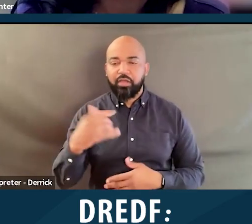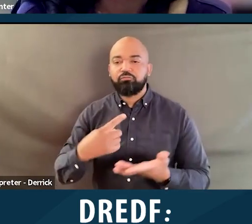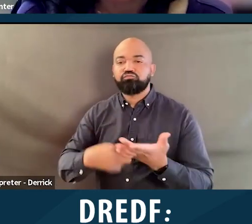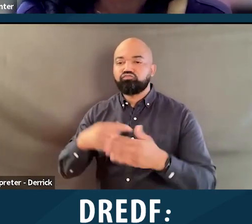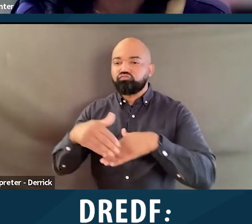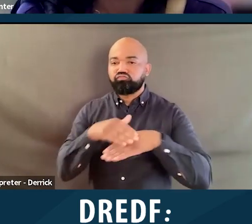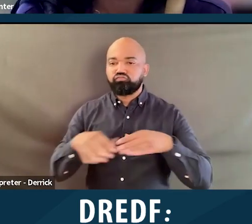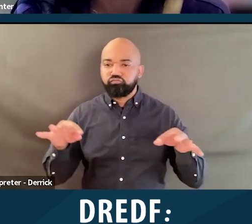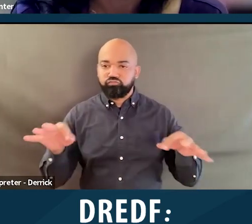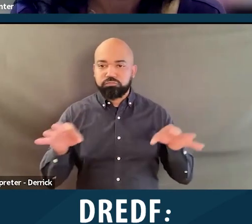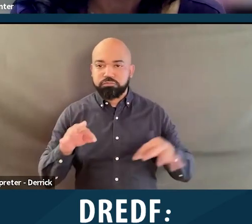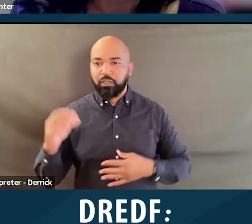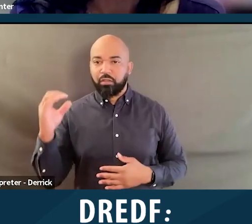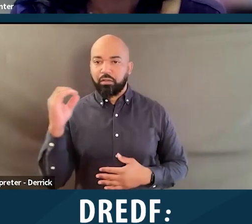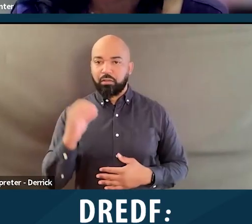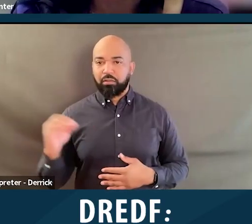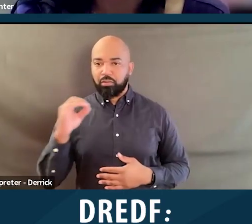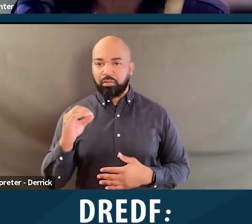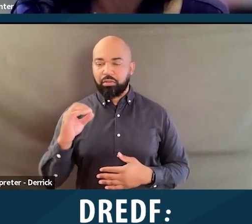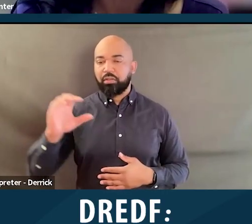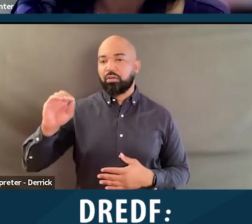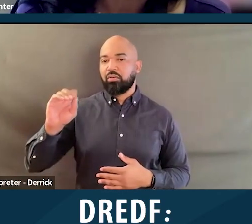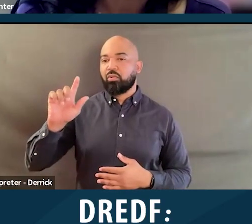we will have some questions and answers. Next slide.